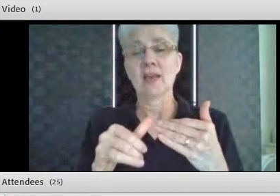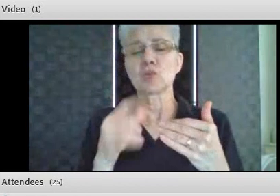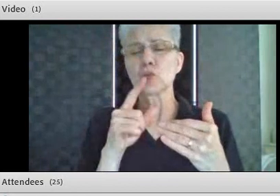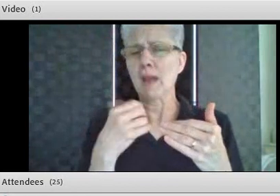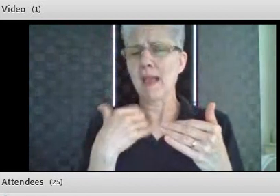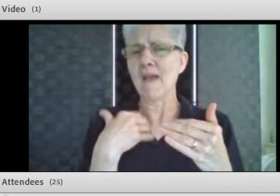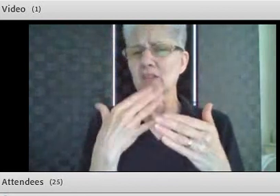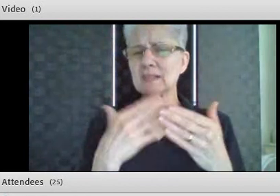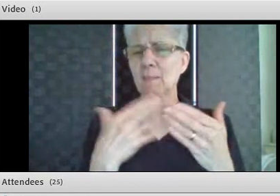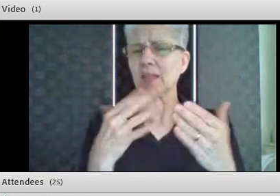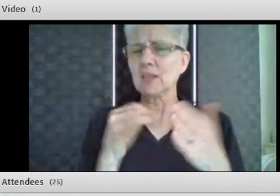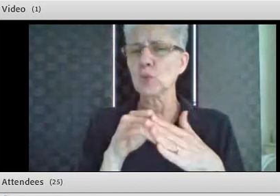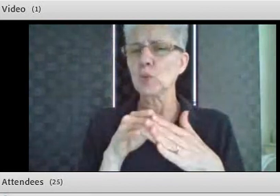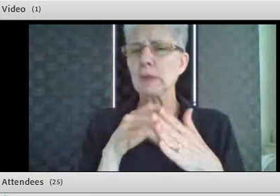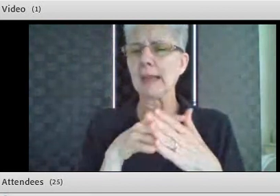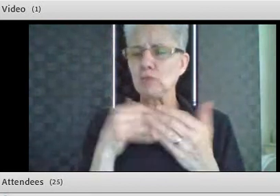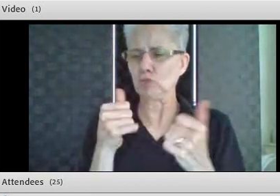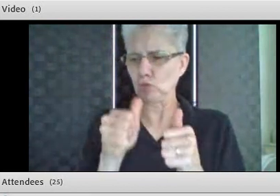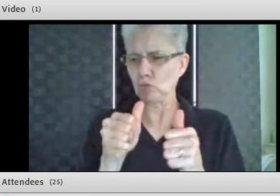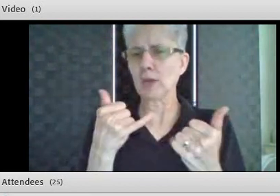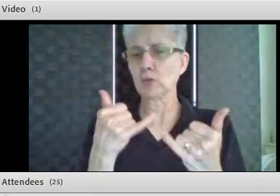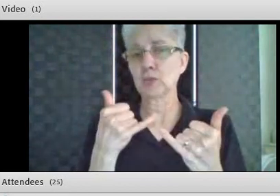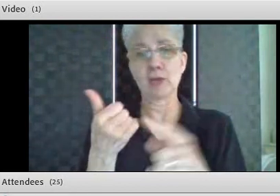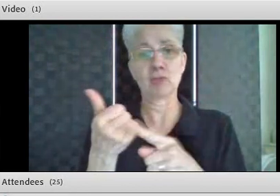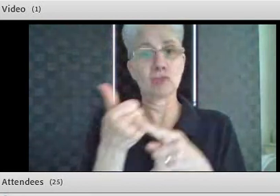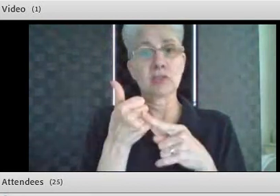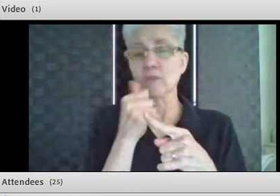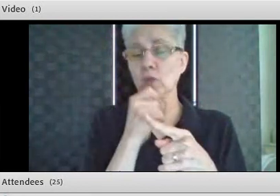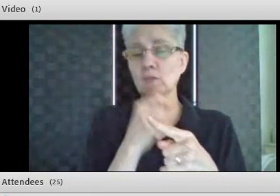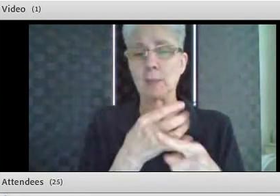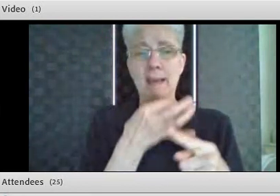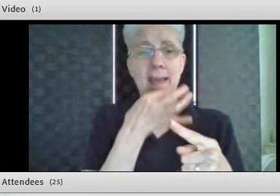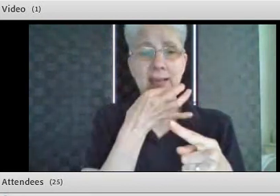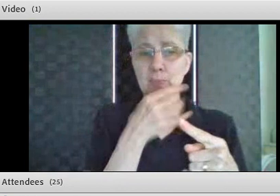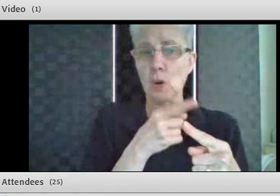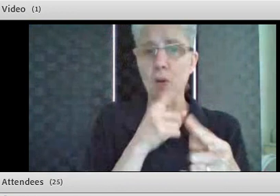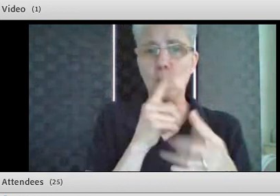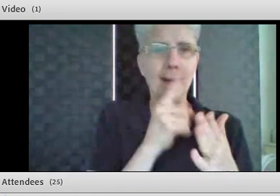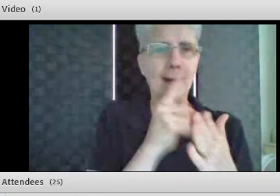So all right. Things look . Ryan: And for those of you hanging out in that question-mark range,